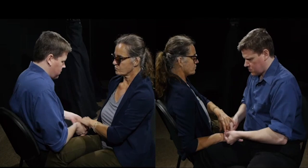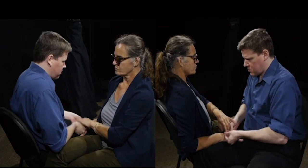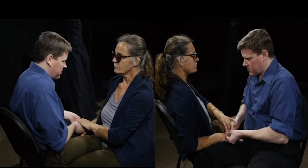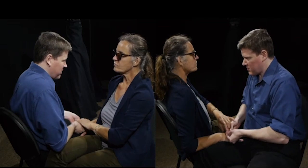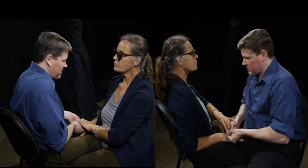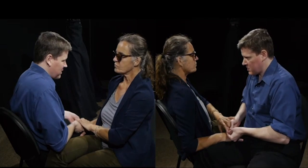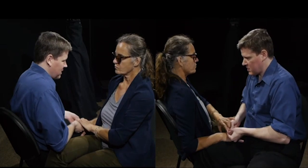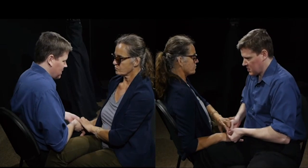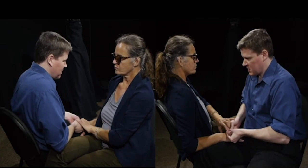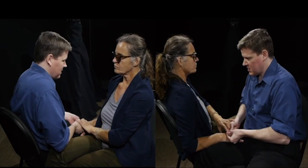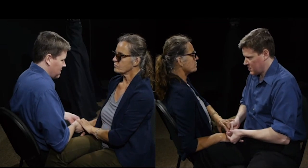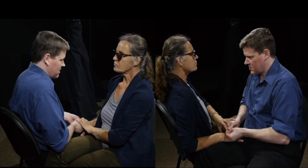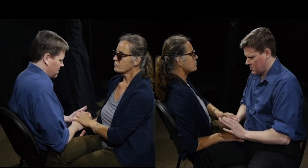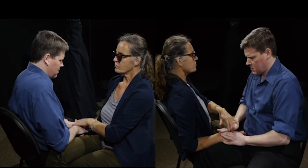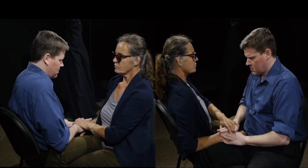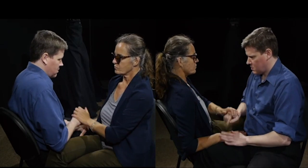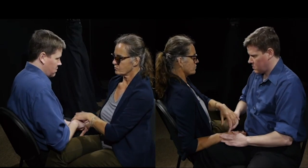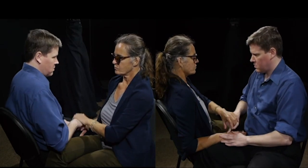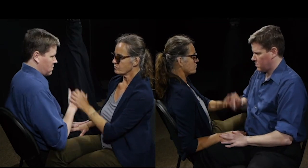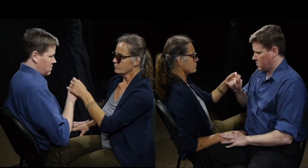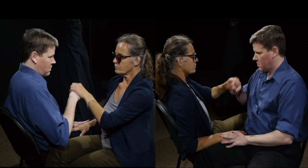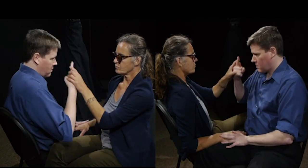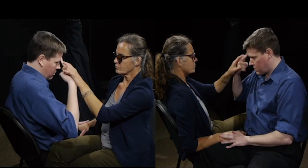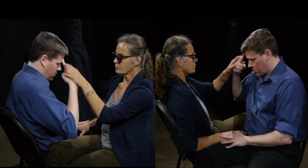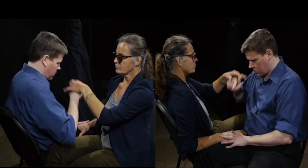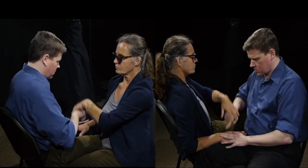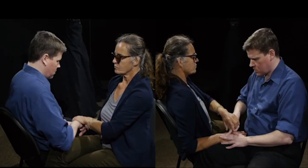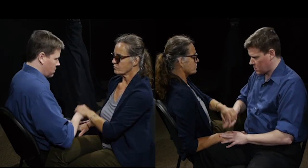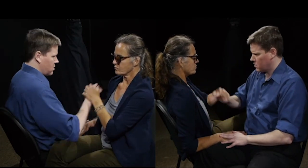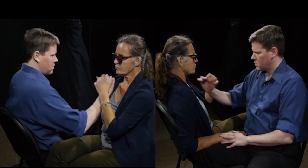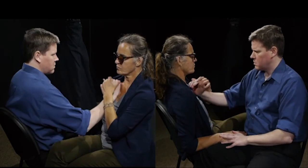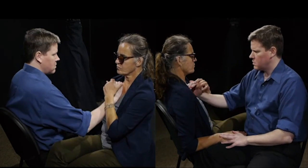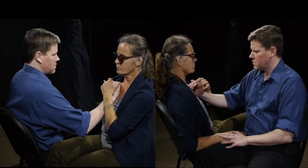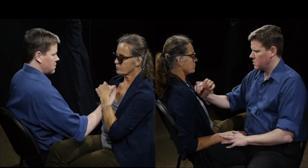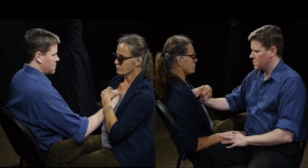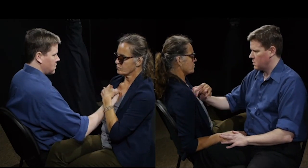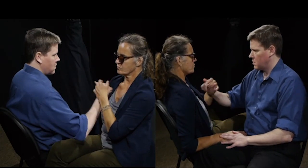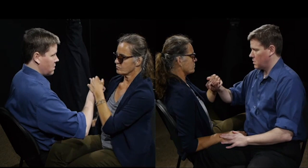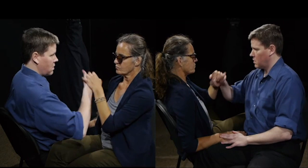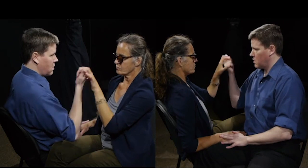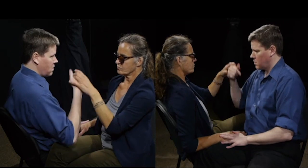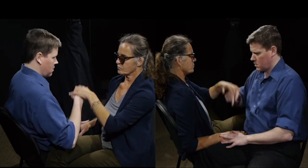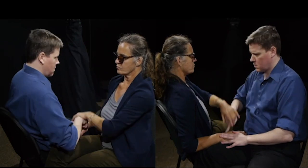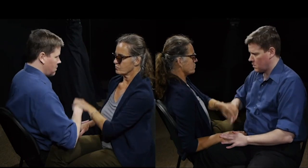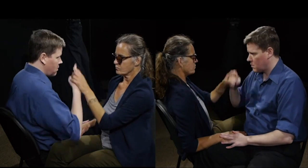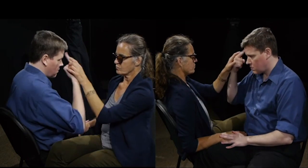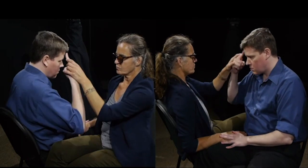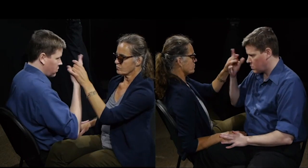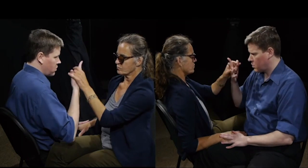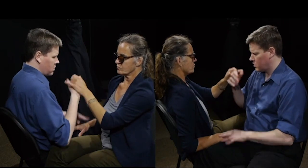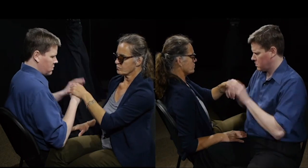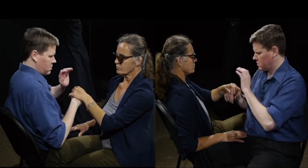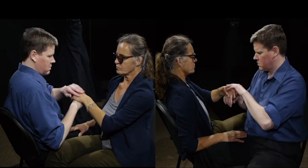In Protactile one would display thoughts and emotions via touch and the listener would communicate them through their dominant hand,